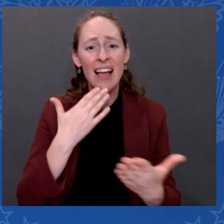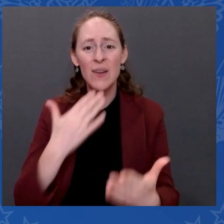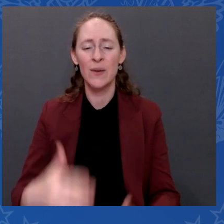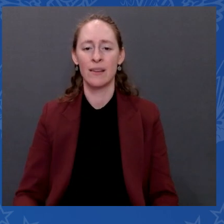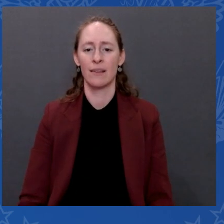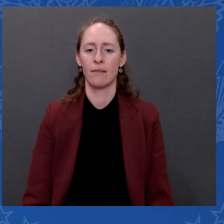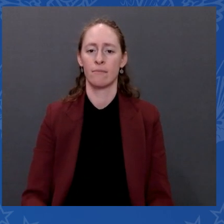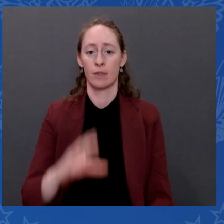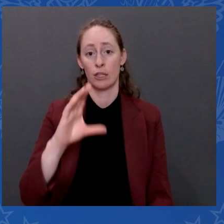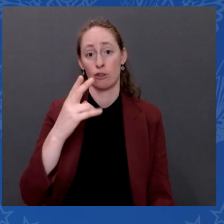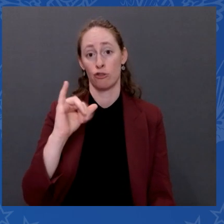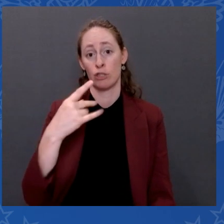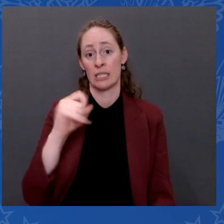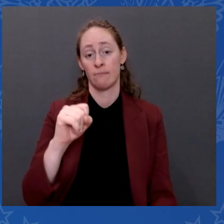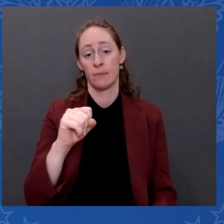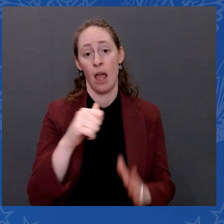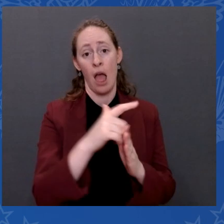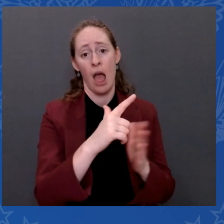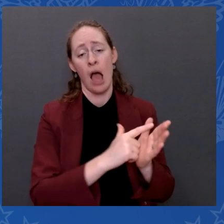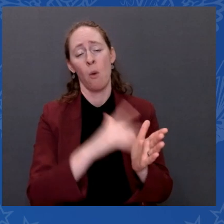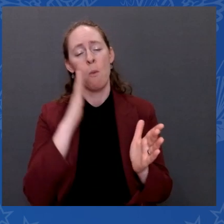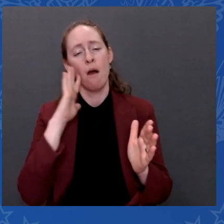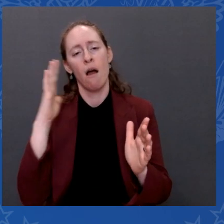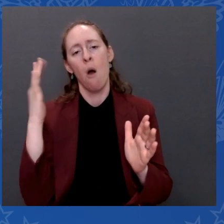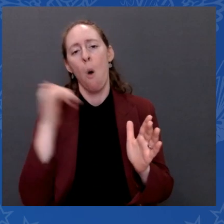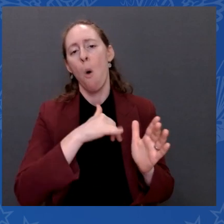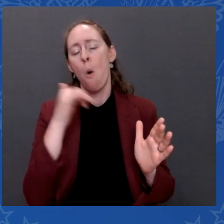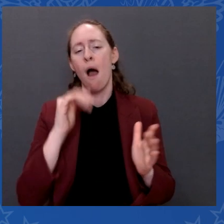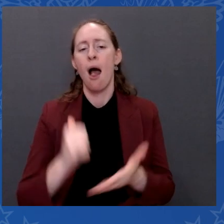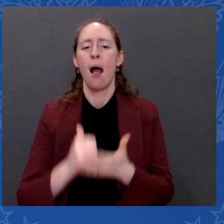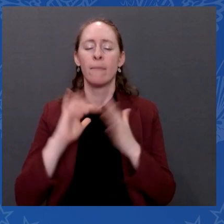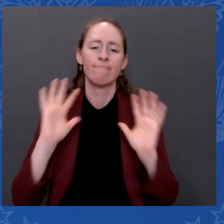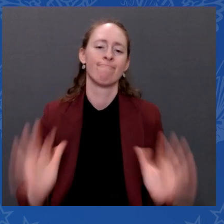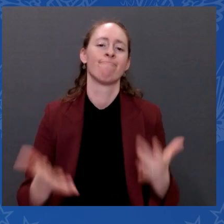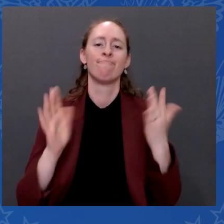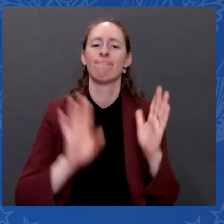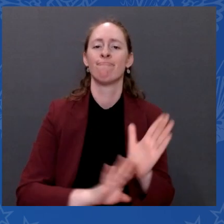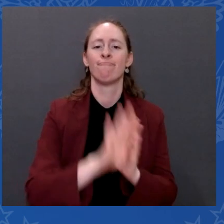You know, we've been working closely with the Senate and the House to finalize a strong bipartisan bill.